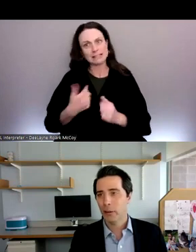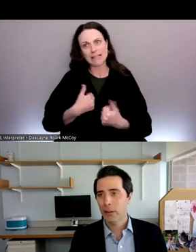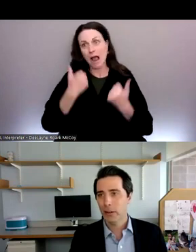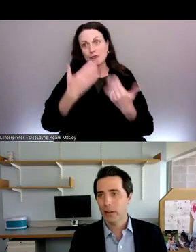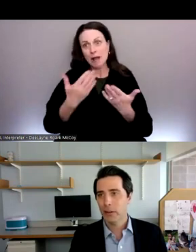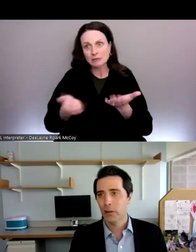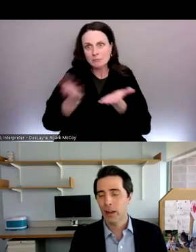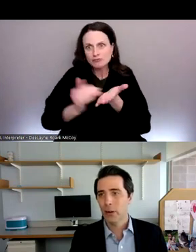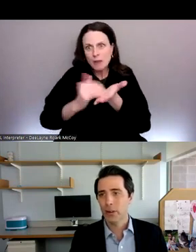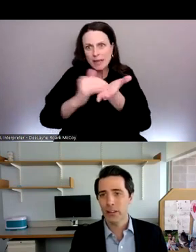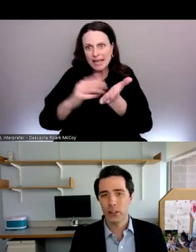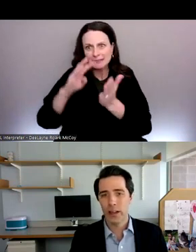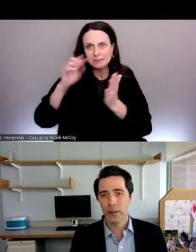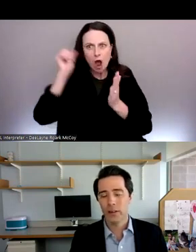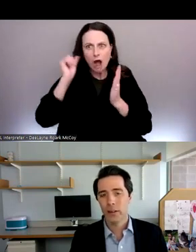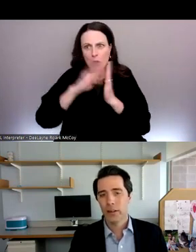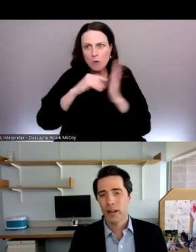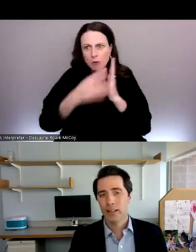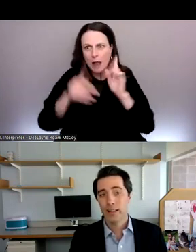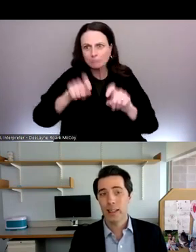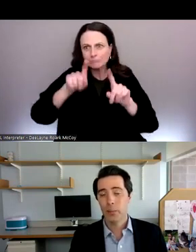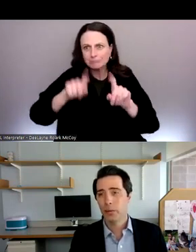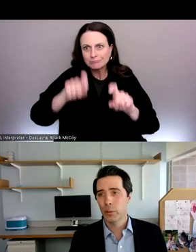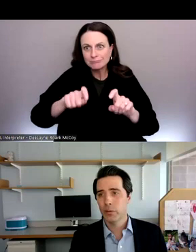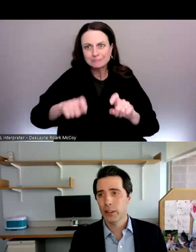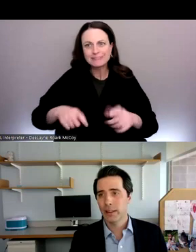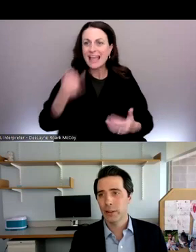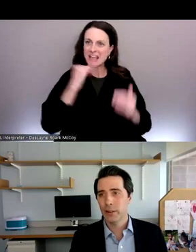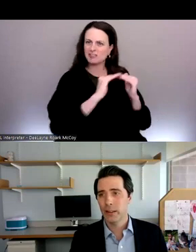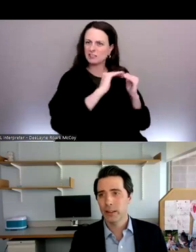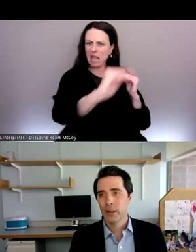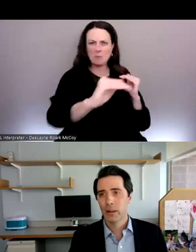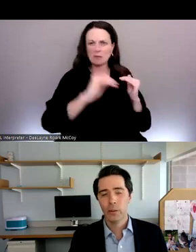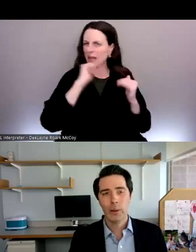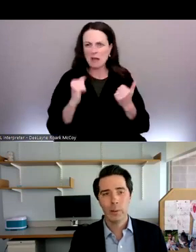evaluation so if I know that a child has